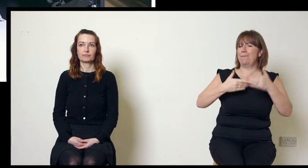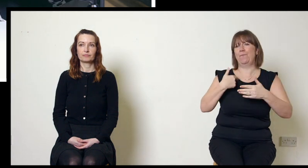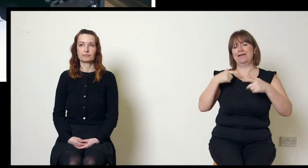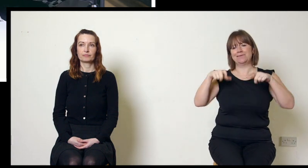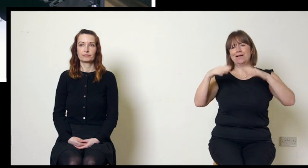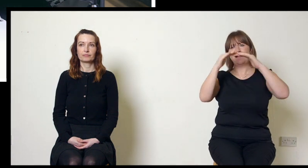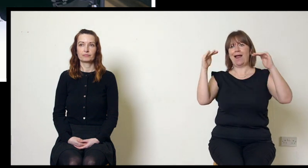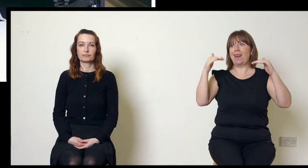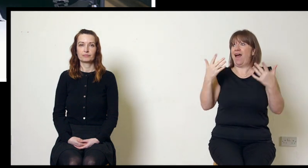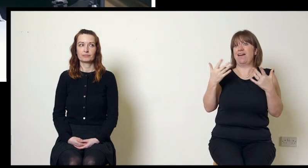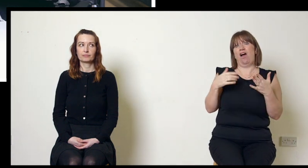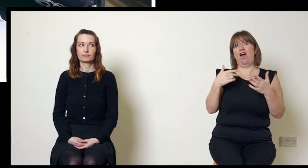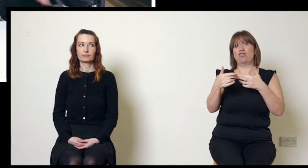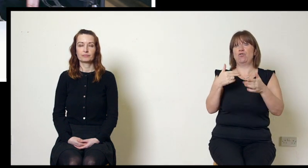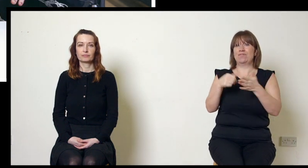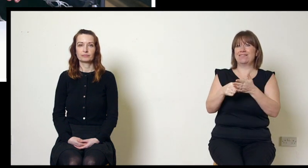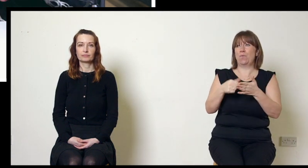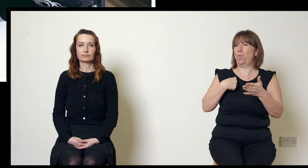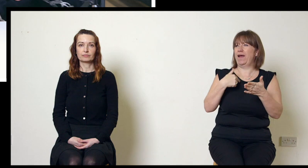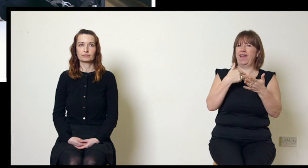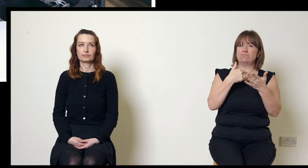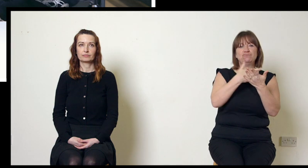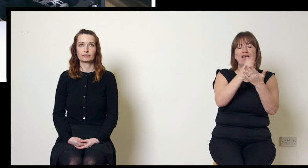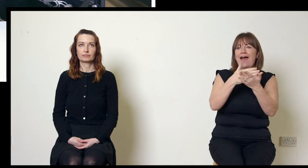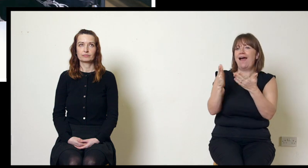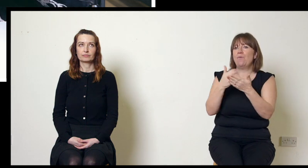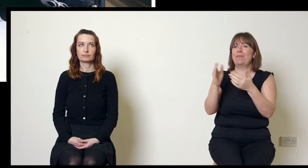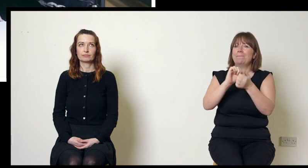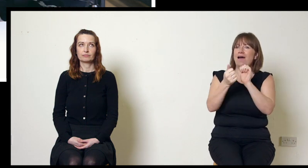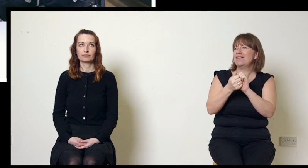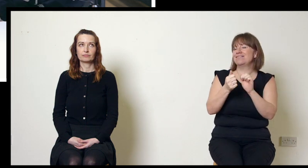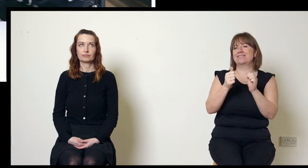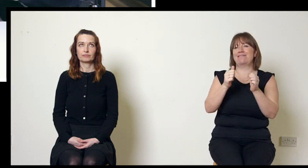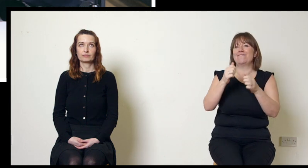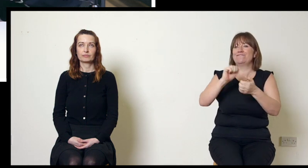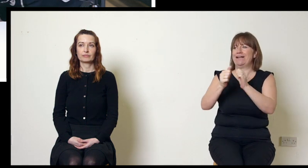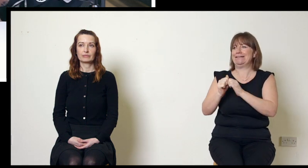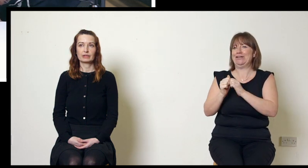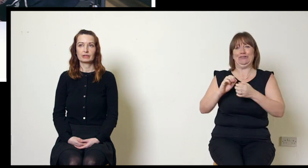So we often share like stuff that our partners are up to, our friends are up to creatively rather than just personal.